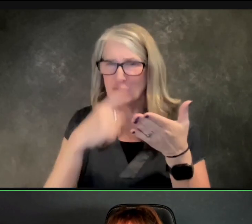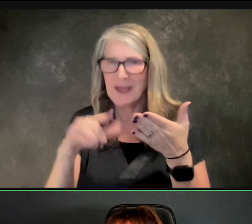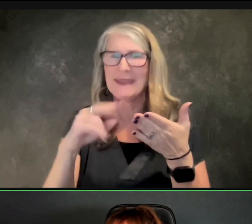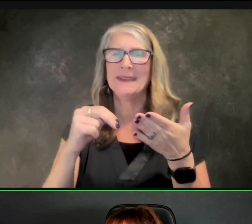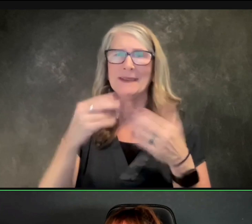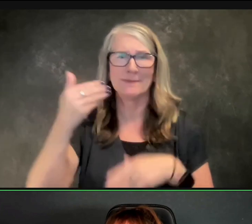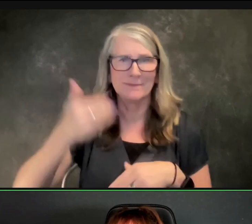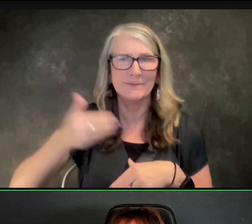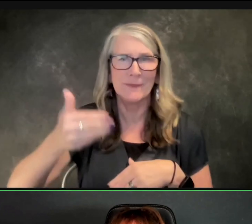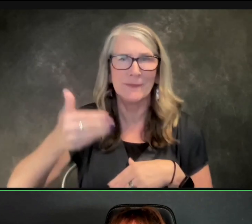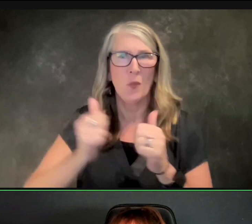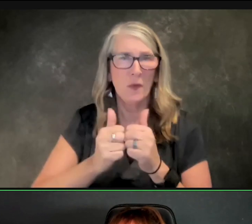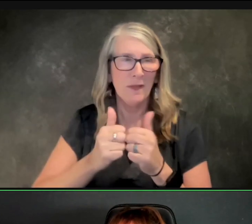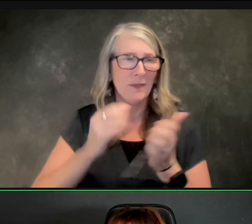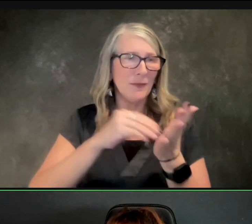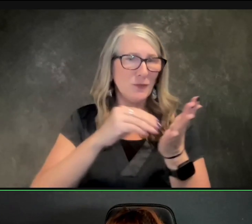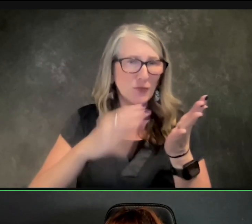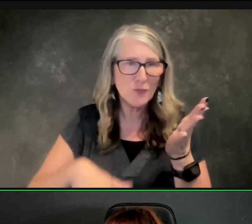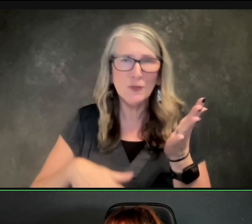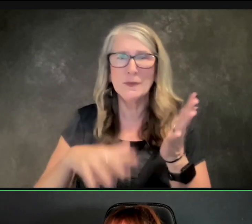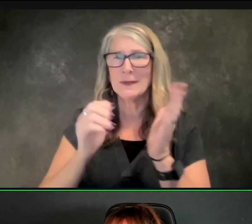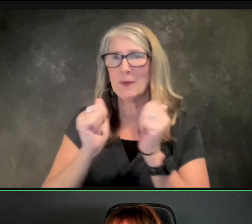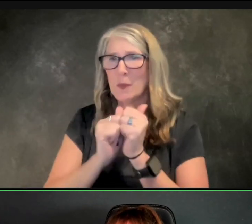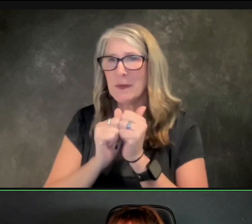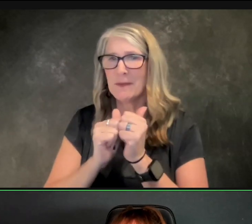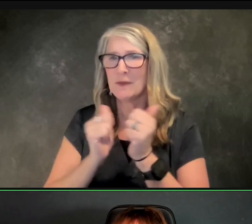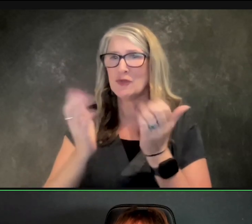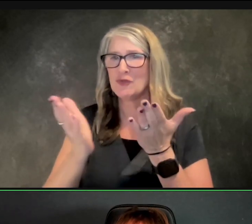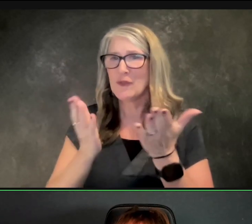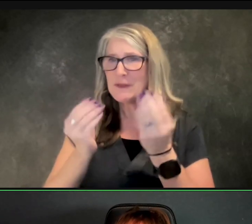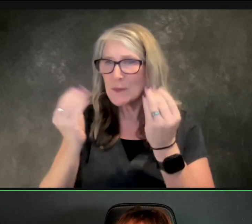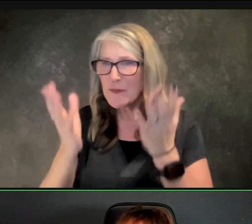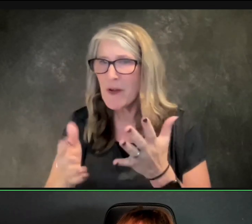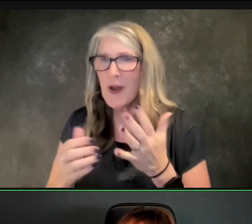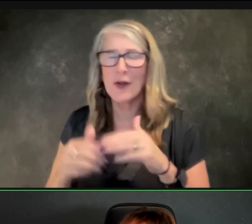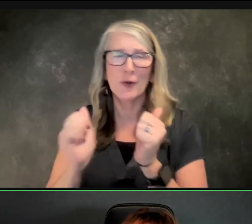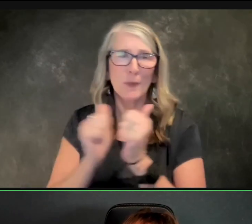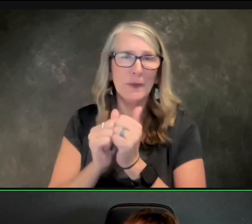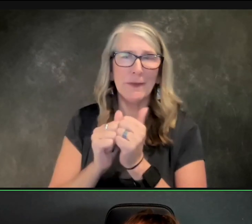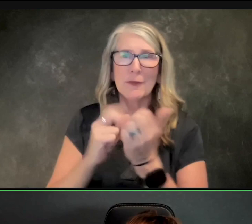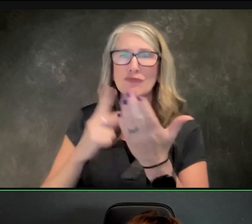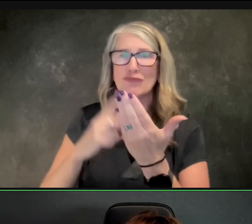which is the preplanning. Now during the event, you want to check